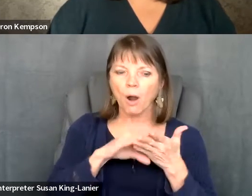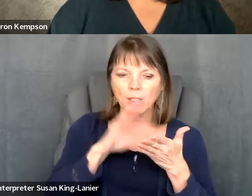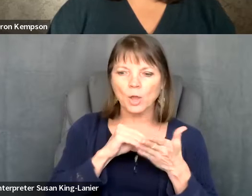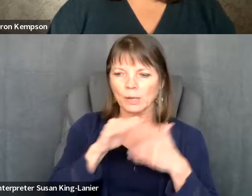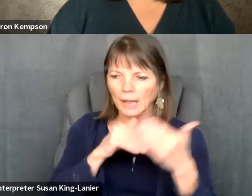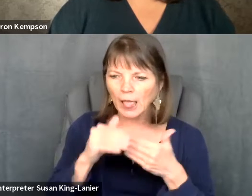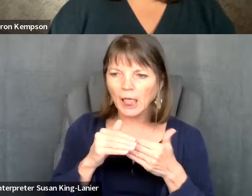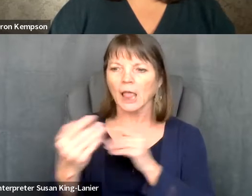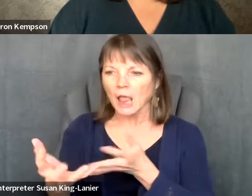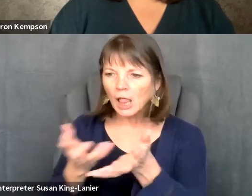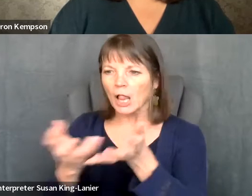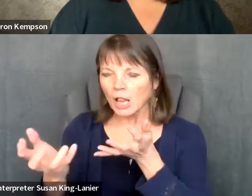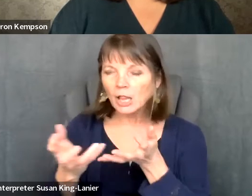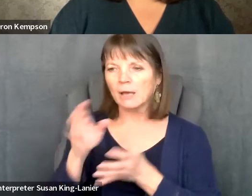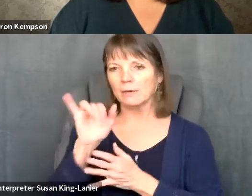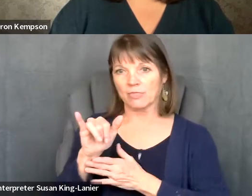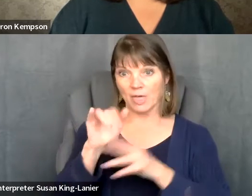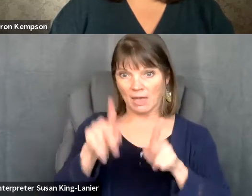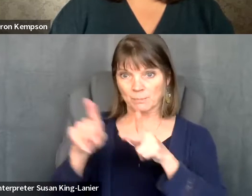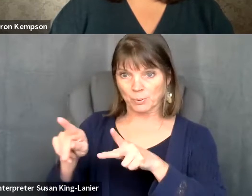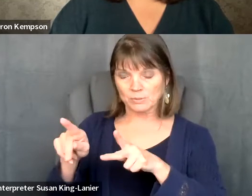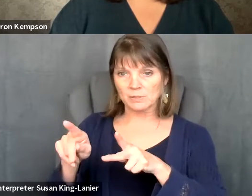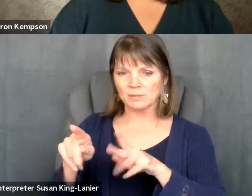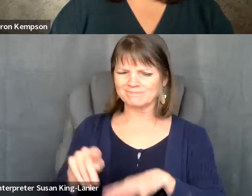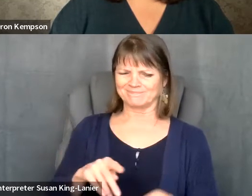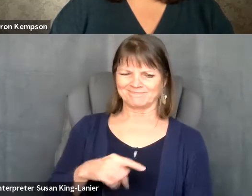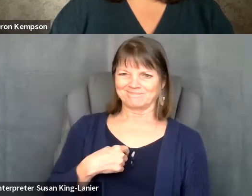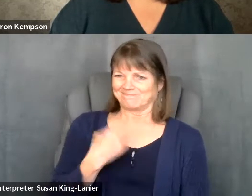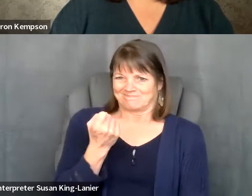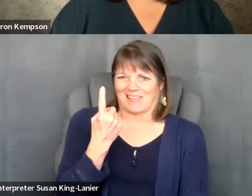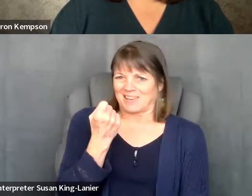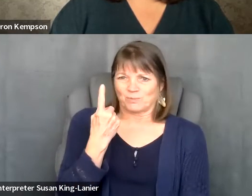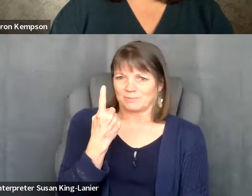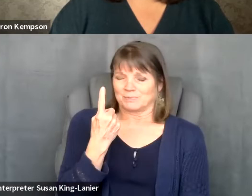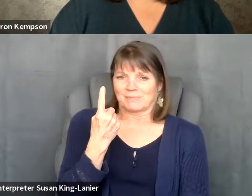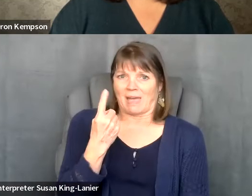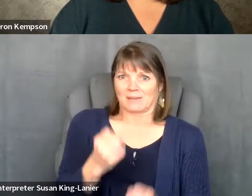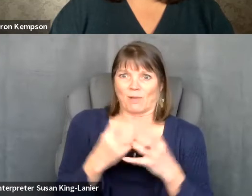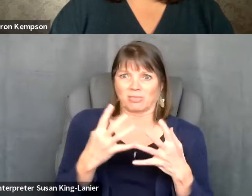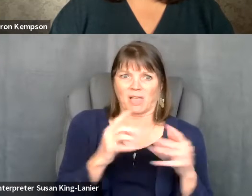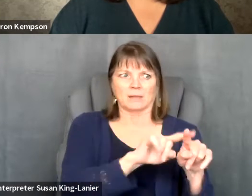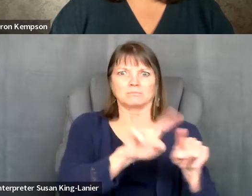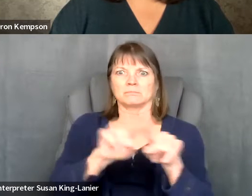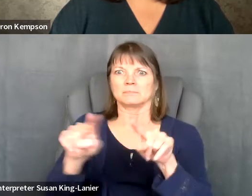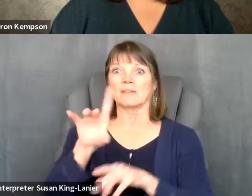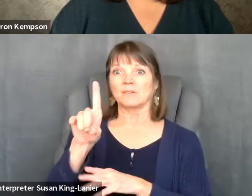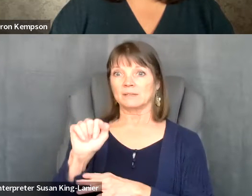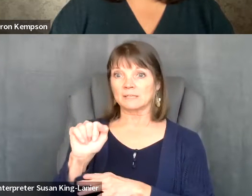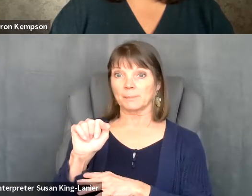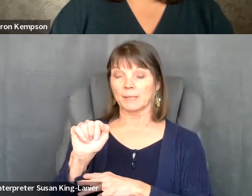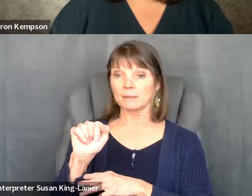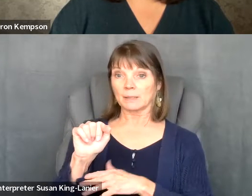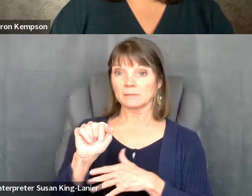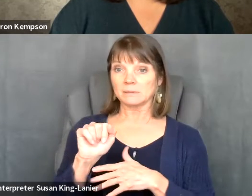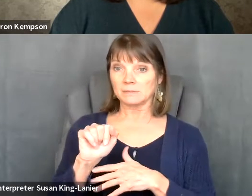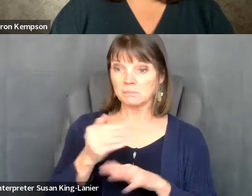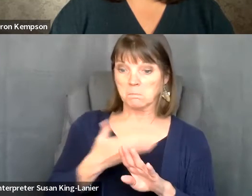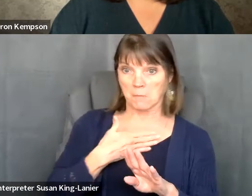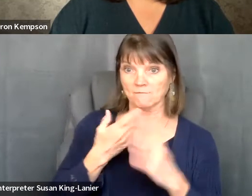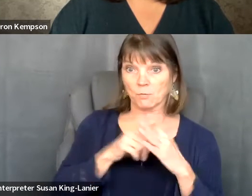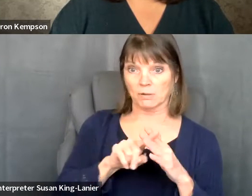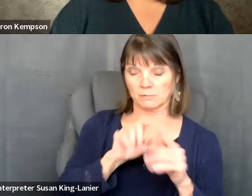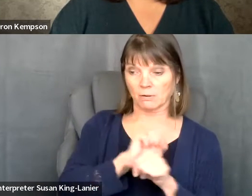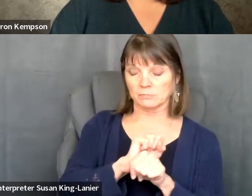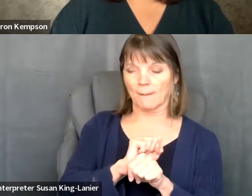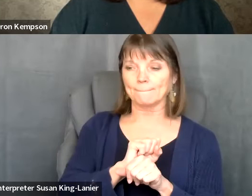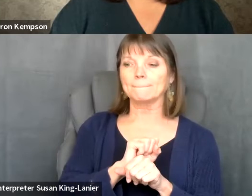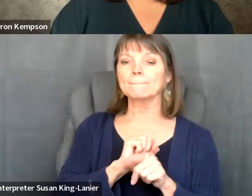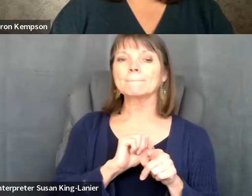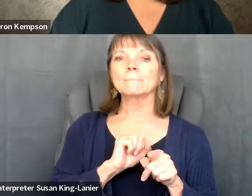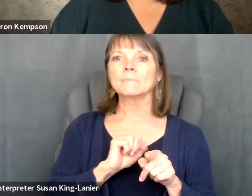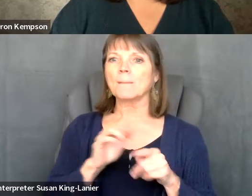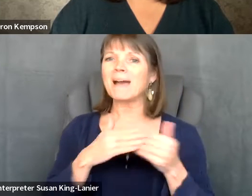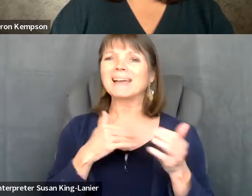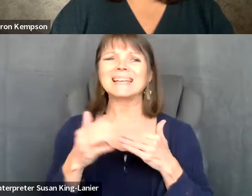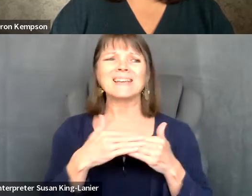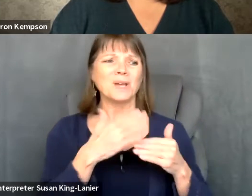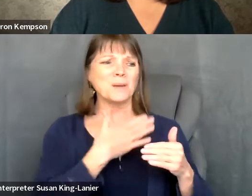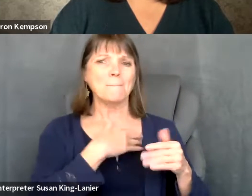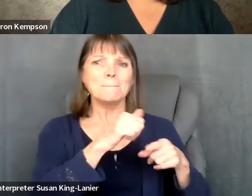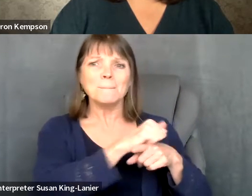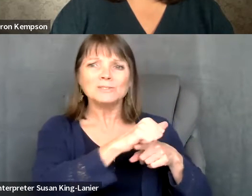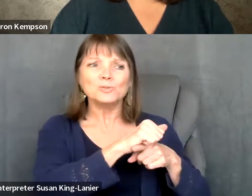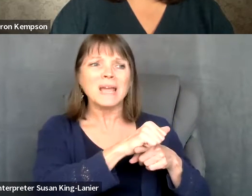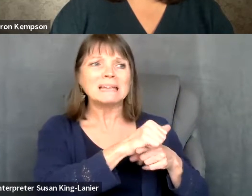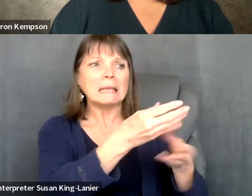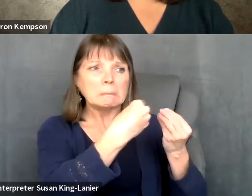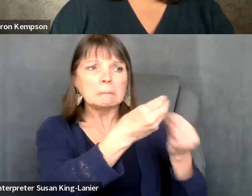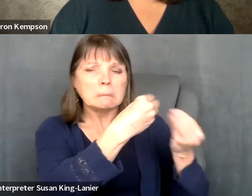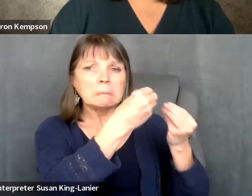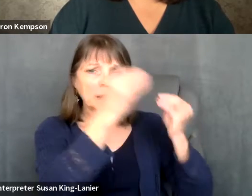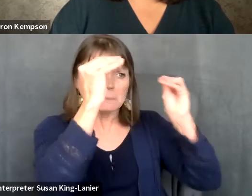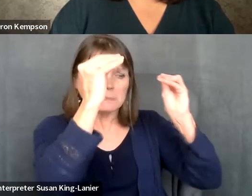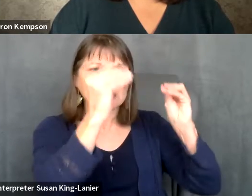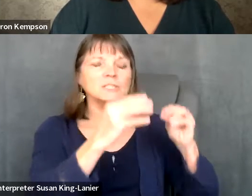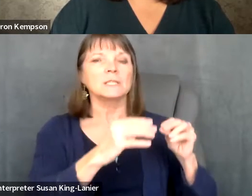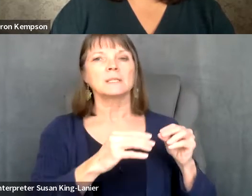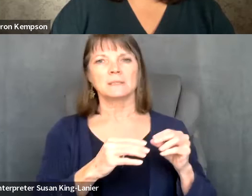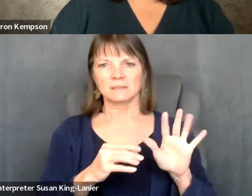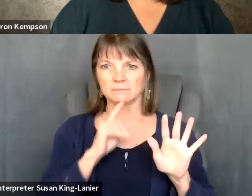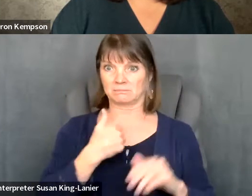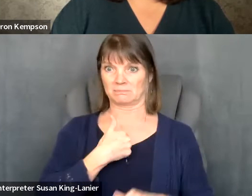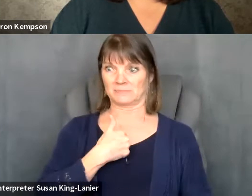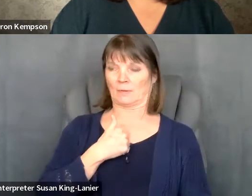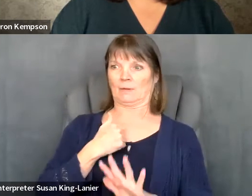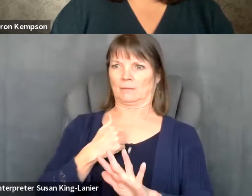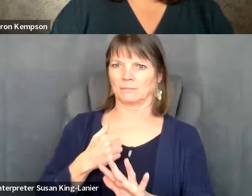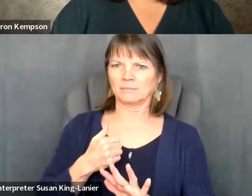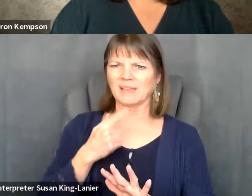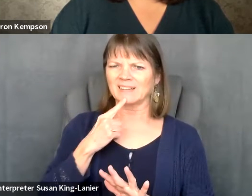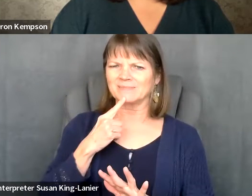Michael Smith: and I really didn't understand a whole lot about different disabilities Educationally, before I started this job, and even with the training through my employer. Ah! I found myself kind of taking words and